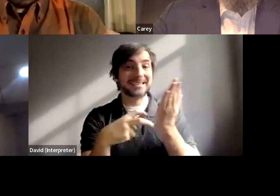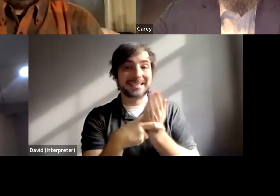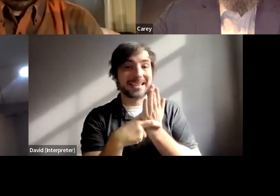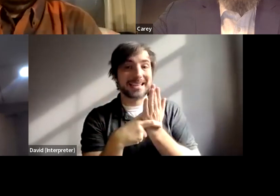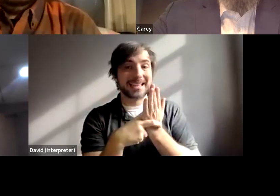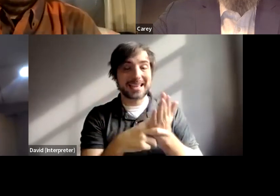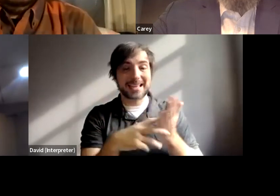and accessibility? >> Lauren.